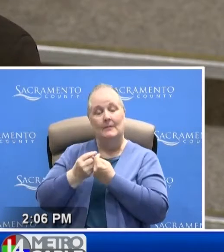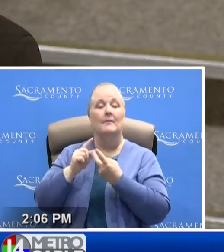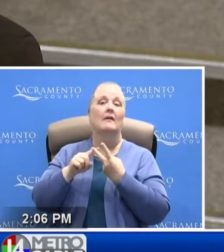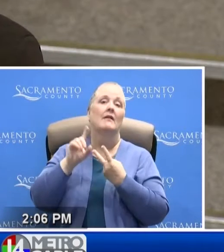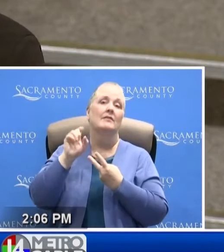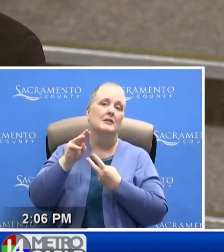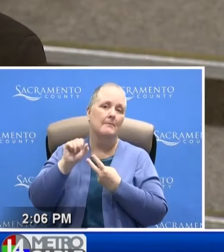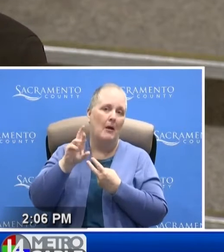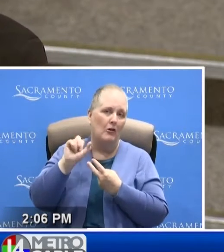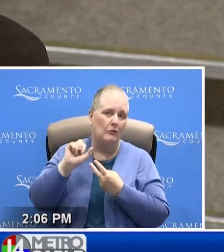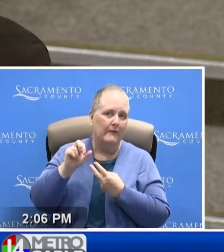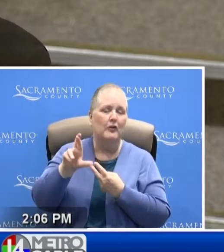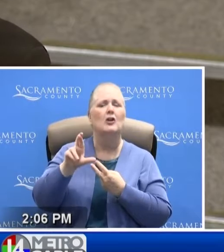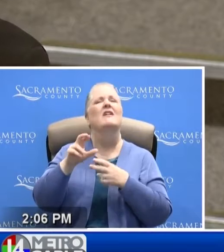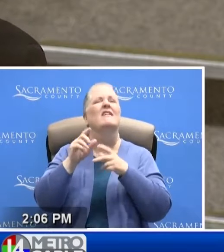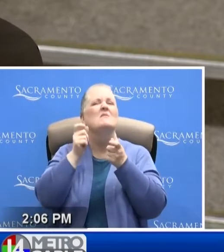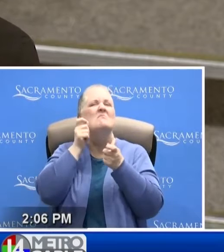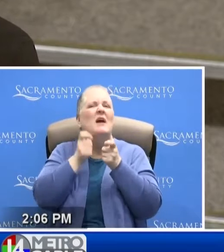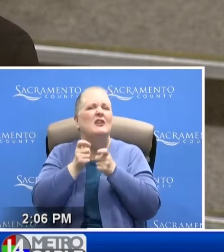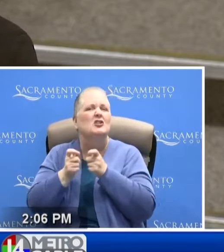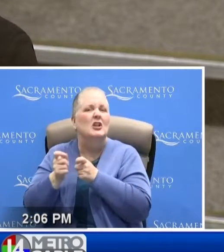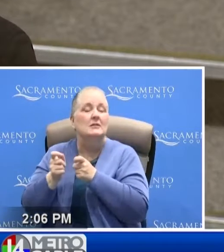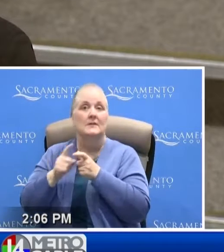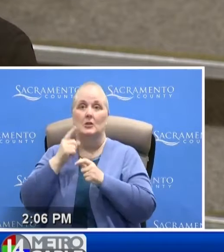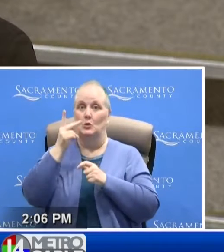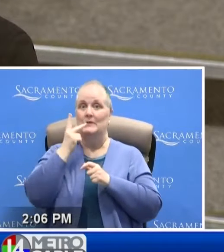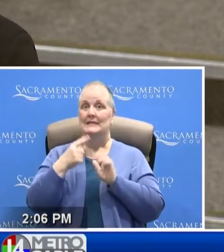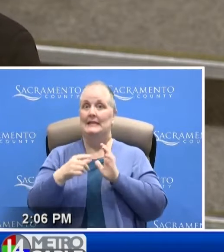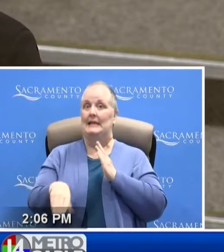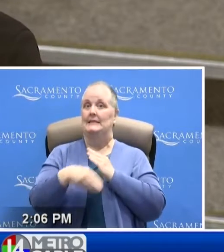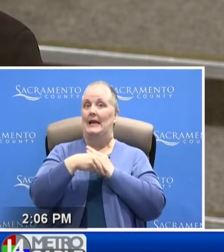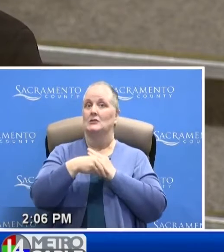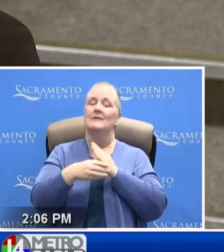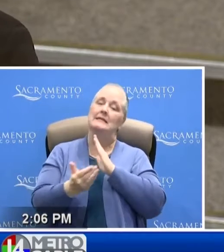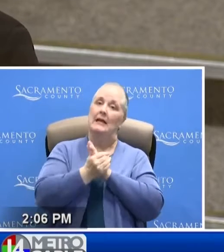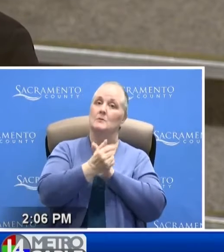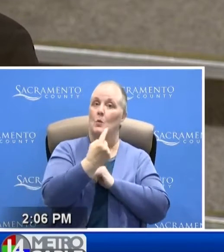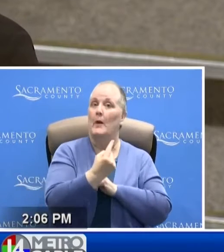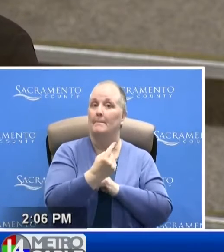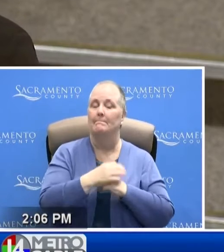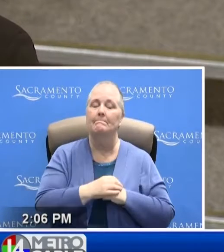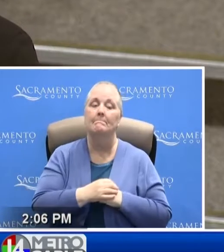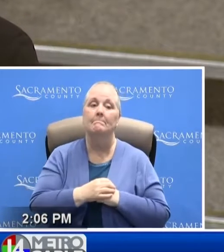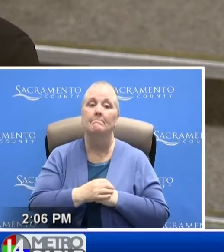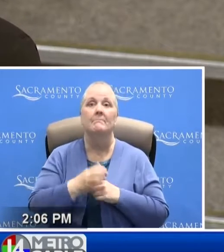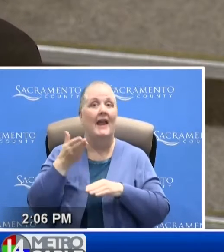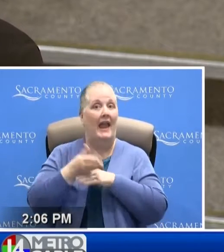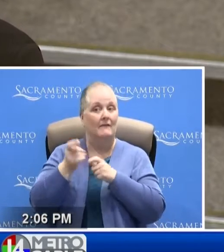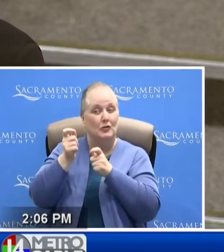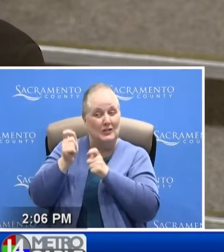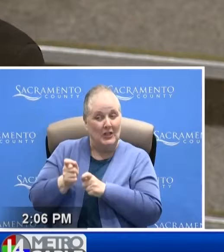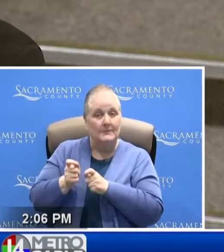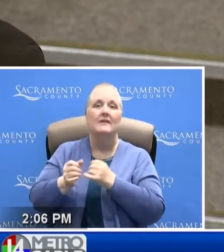and these are explained and reflected in attachment one. Following these adjustments, a final supervised real district